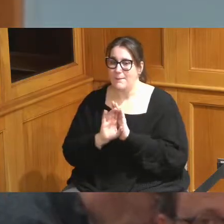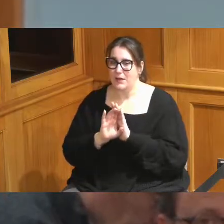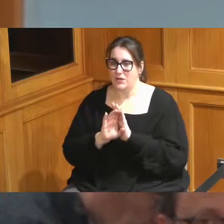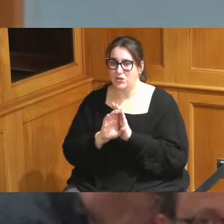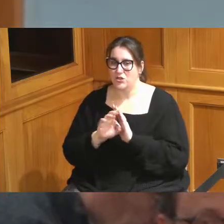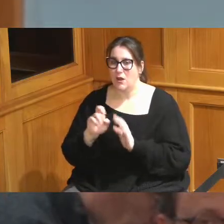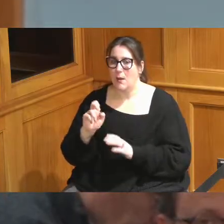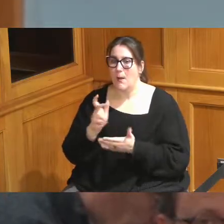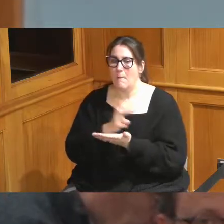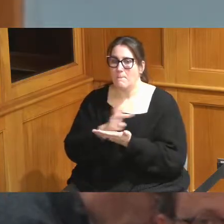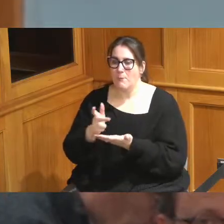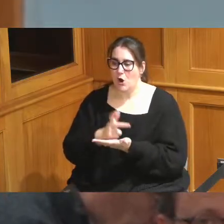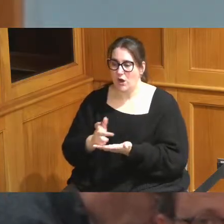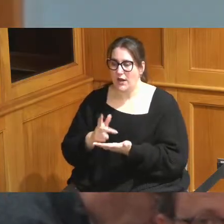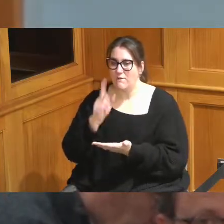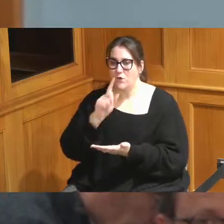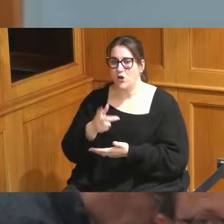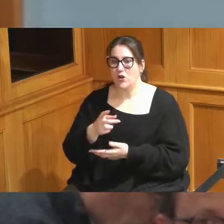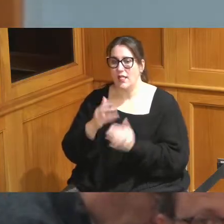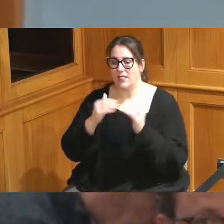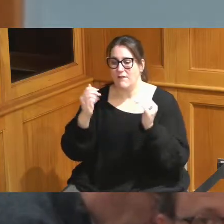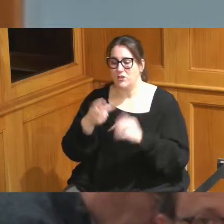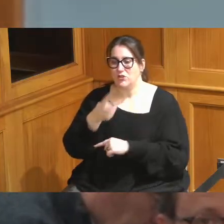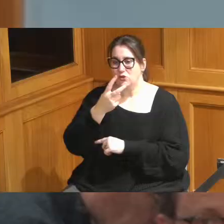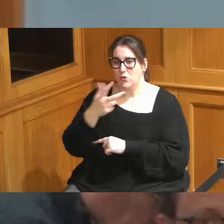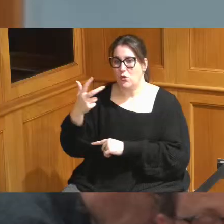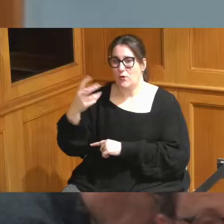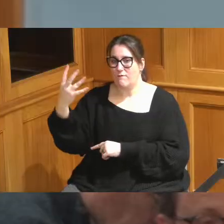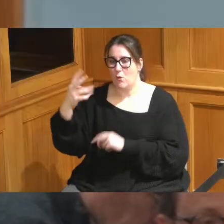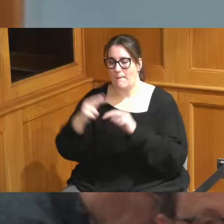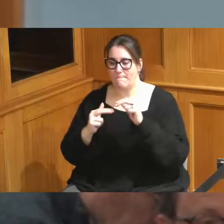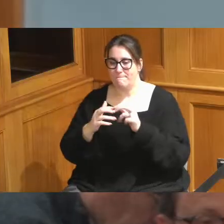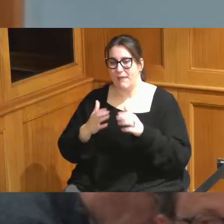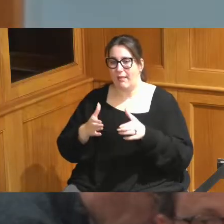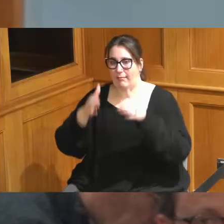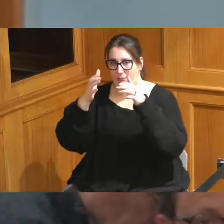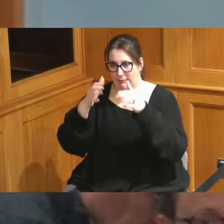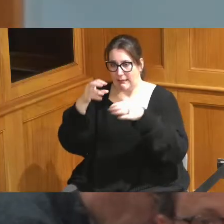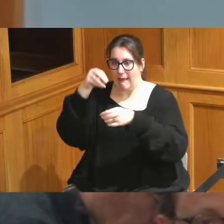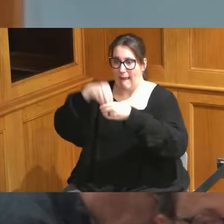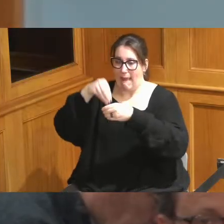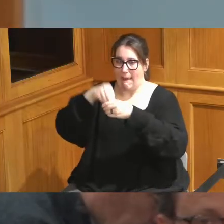plinth or levels two three and four built into the block itself and then and then usually screened